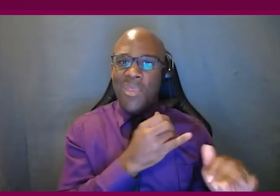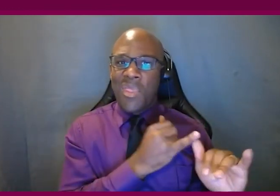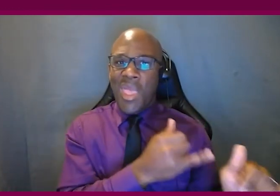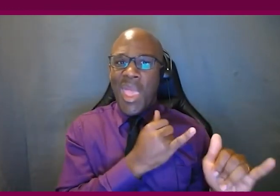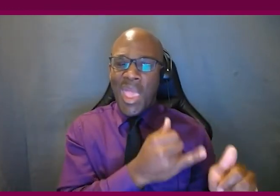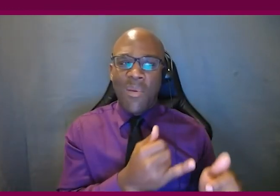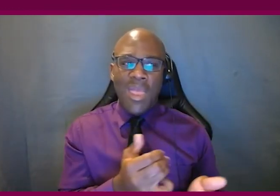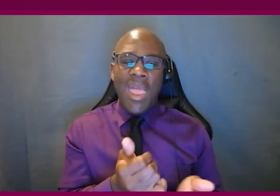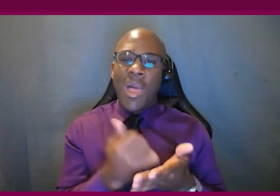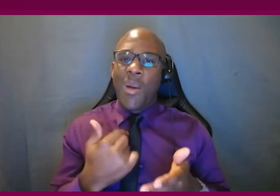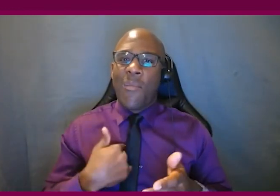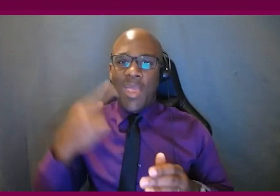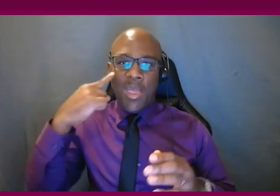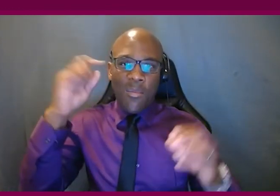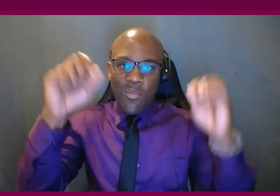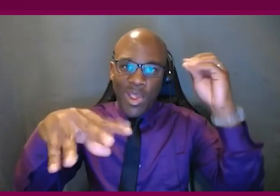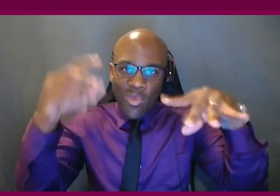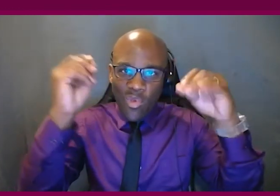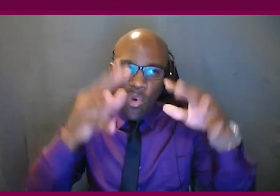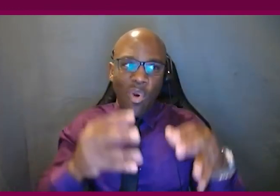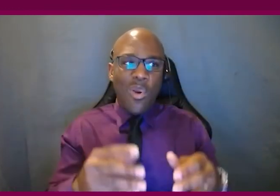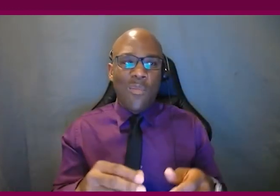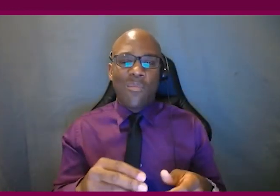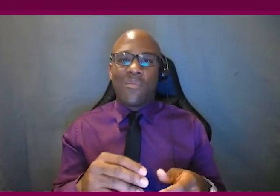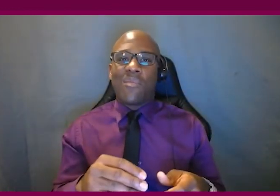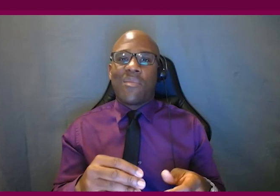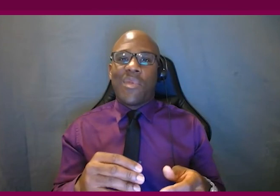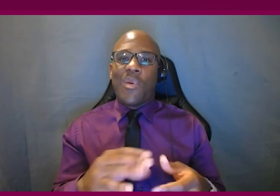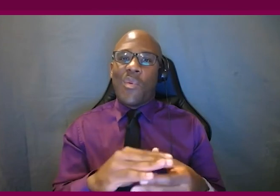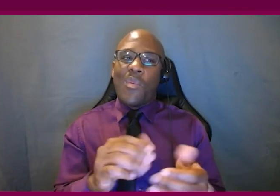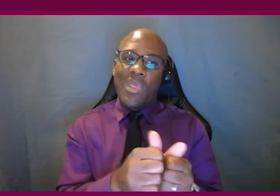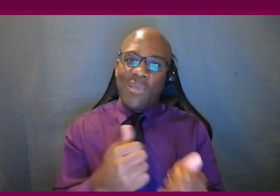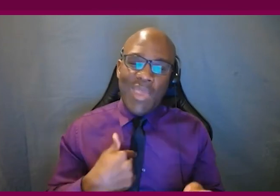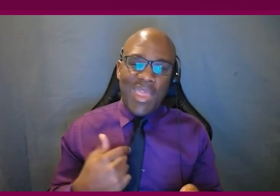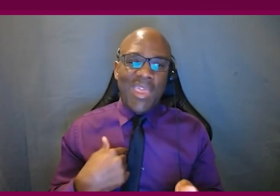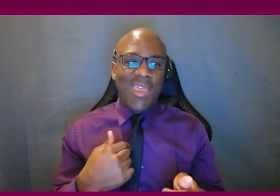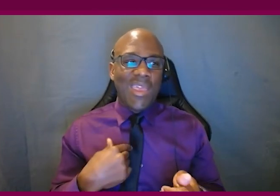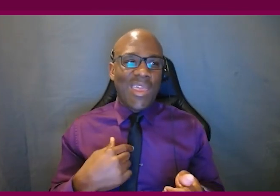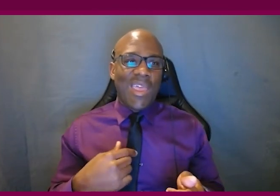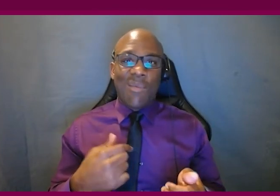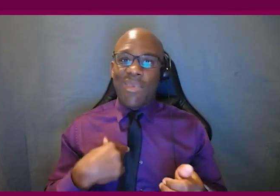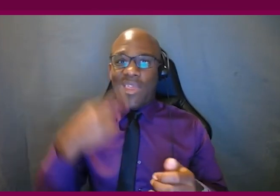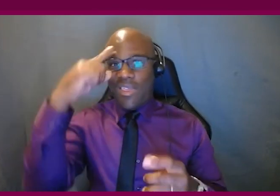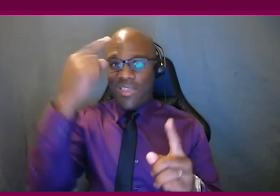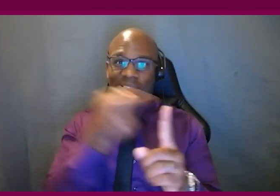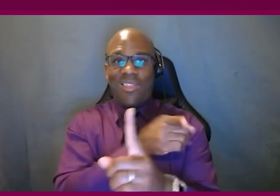out loud, but this was really exciting and I'm really glad I got to do this with you. Thank you.